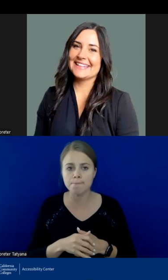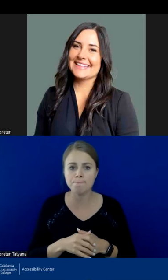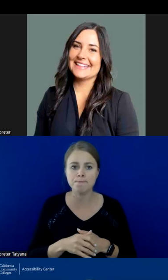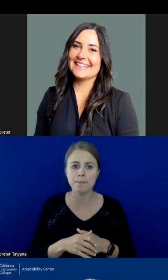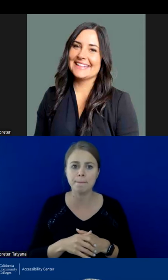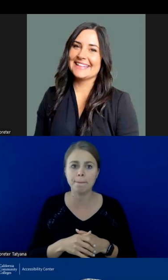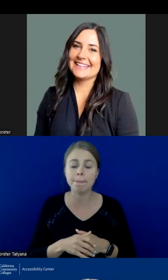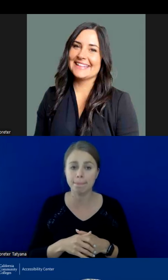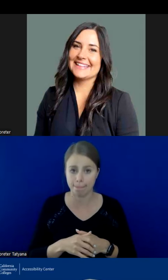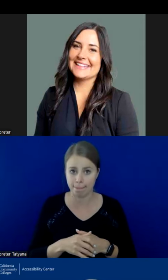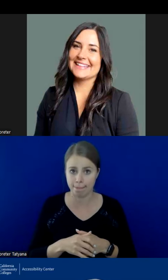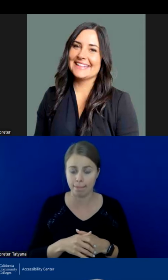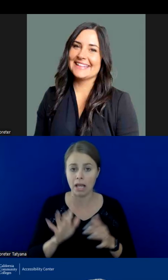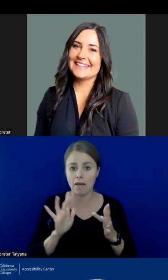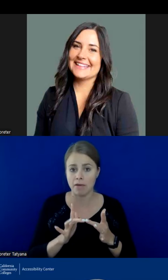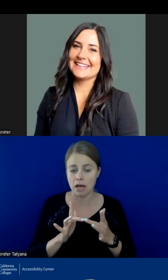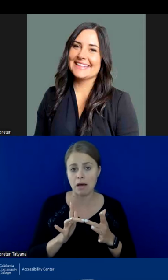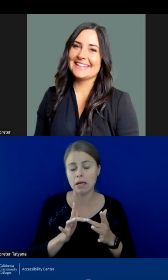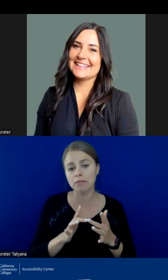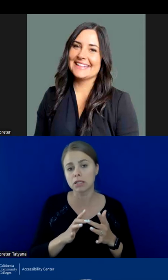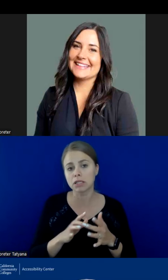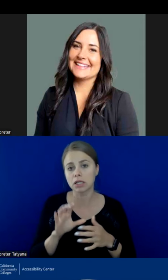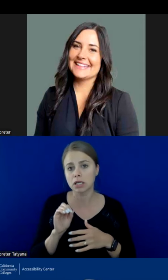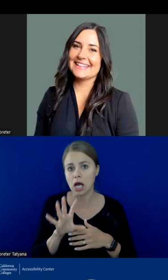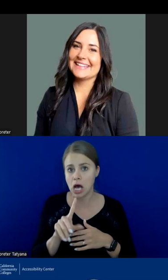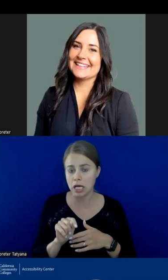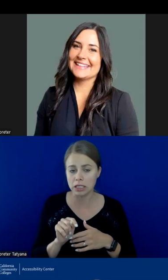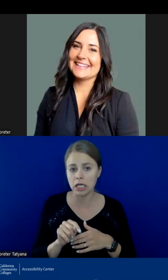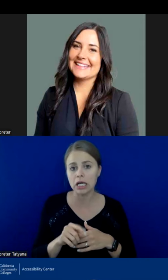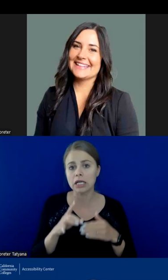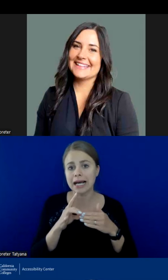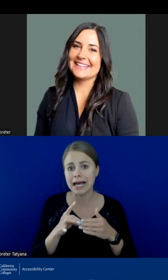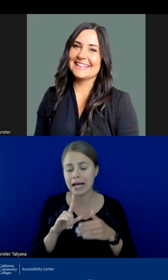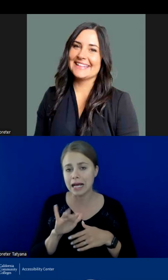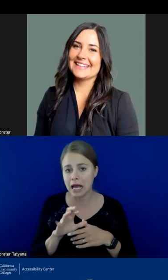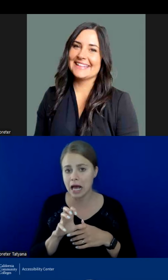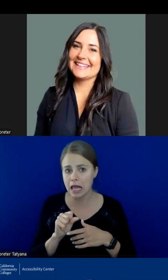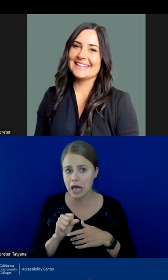that are web content guidelines that are solid applicable to PDF